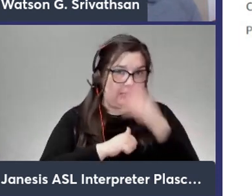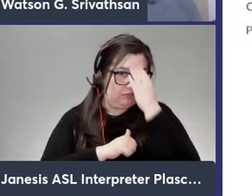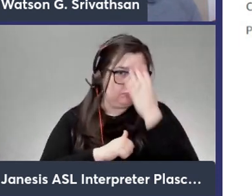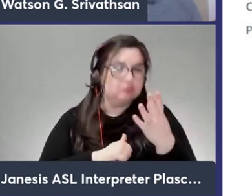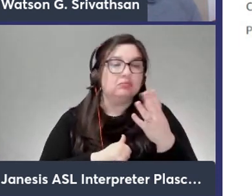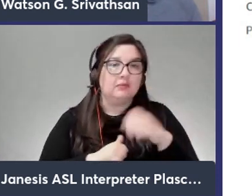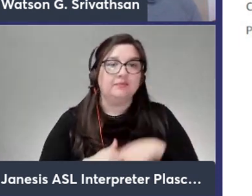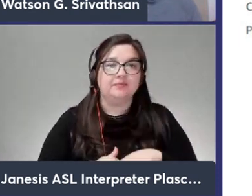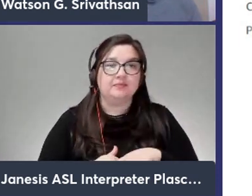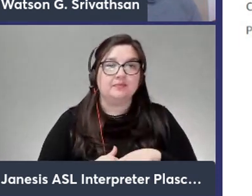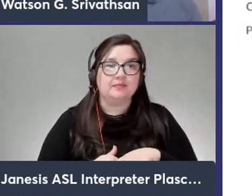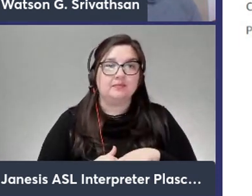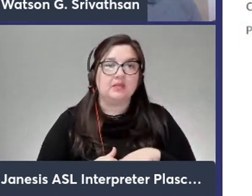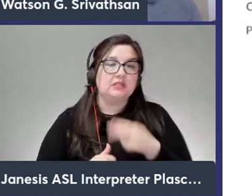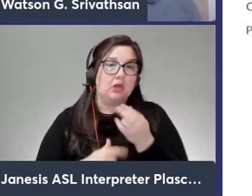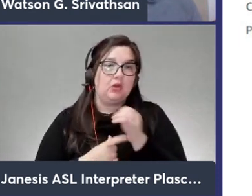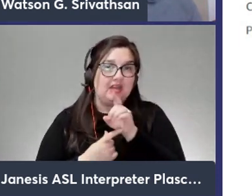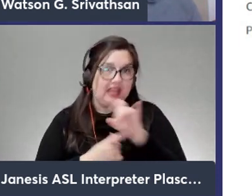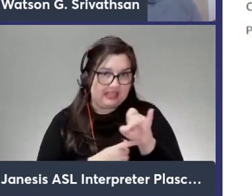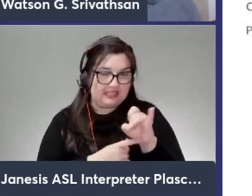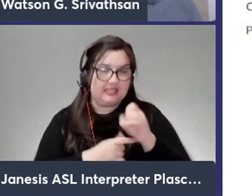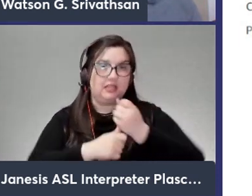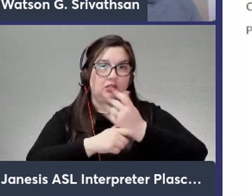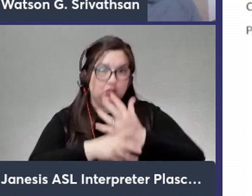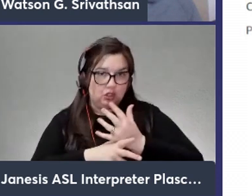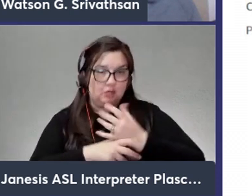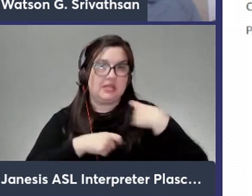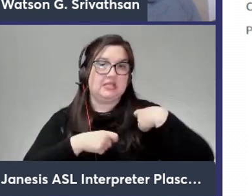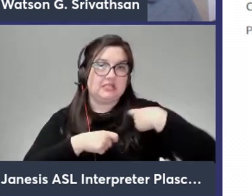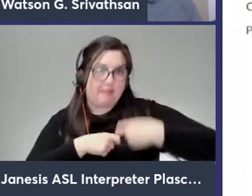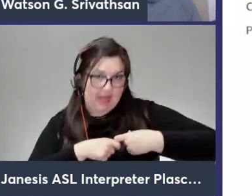It is Hindi German, Spanish, Japanese.